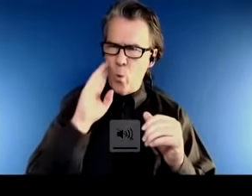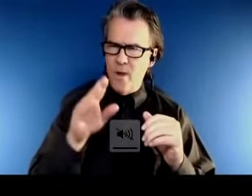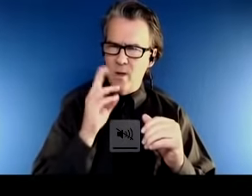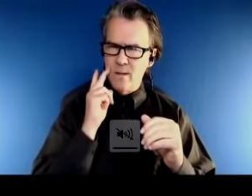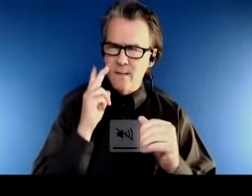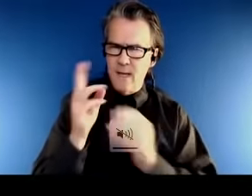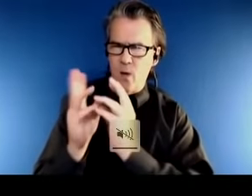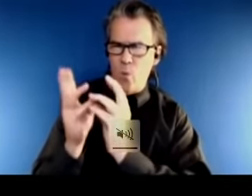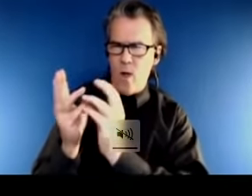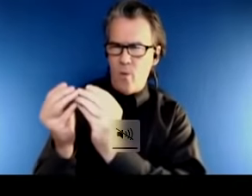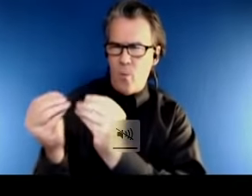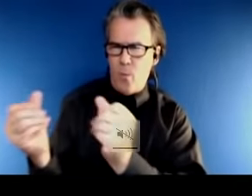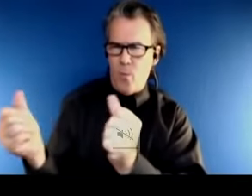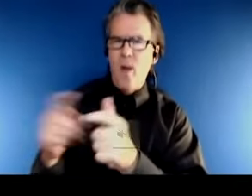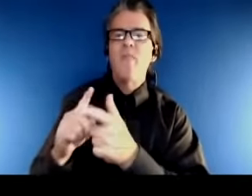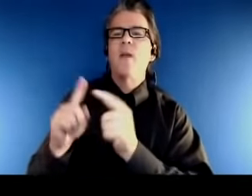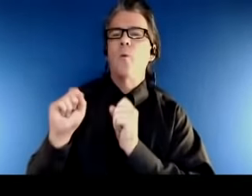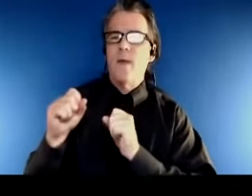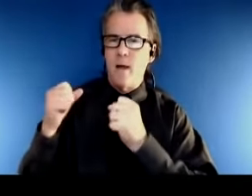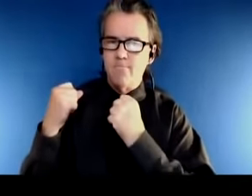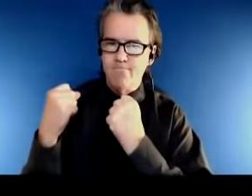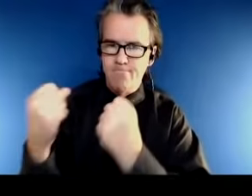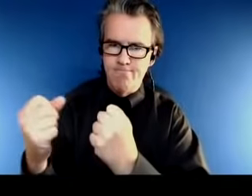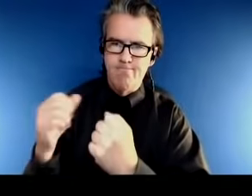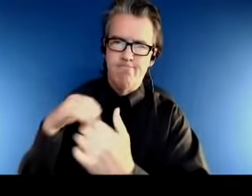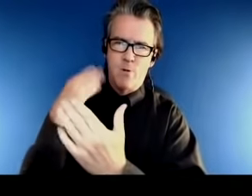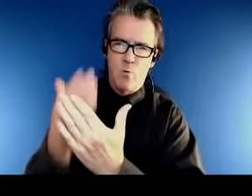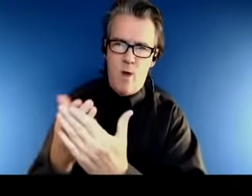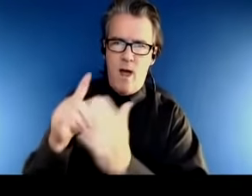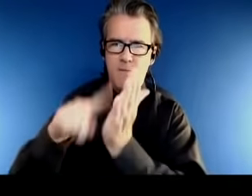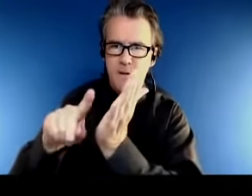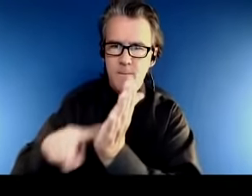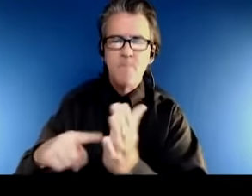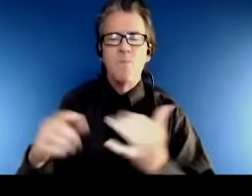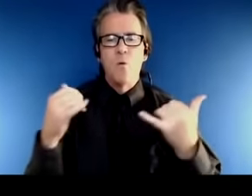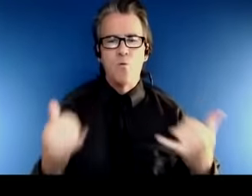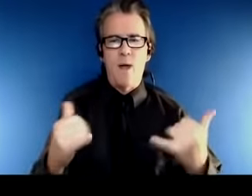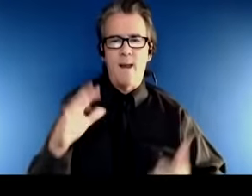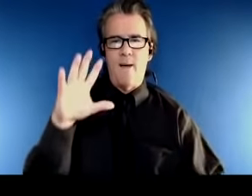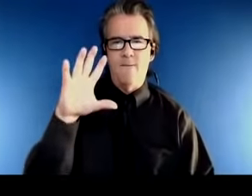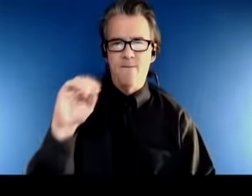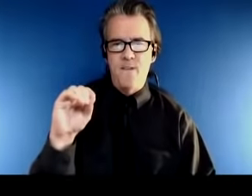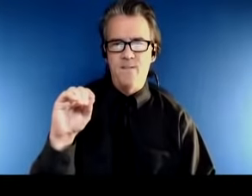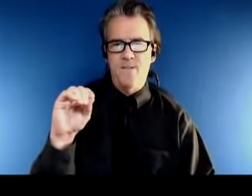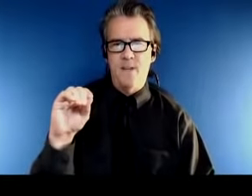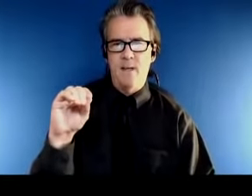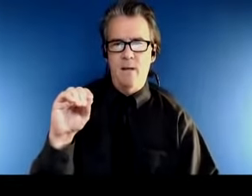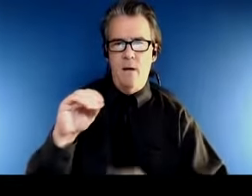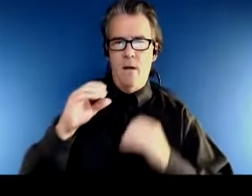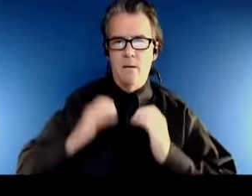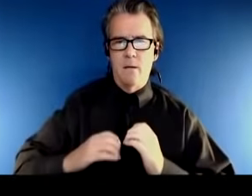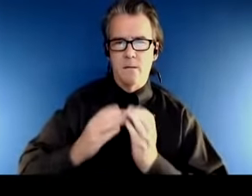to be able to give you to us so that we can hear your question. We'd like you to ask up to questions.